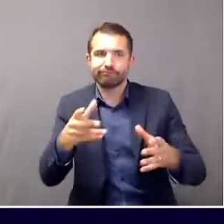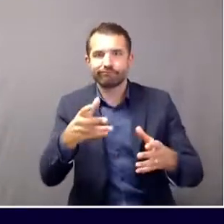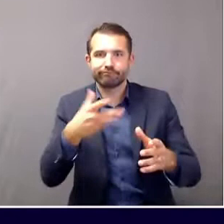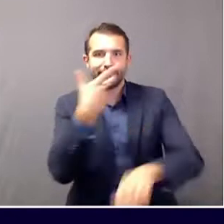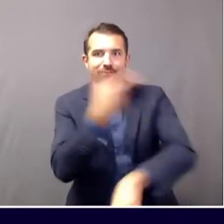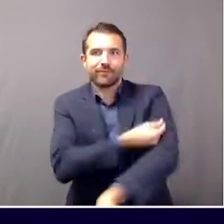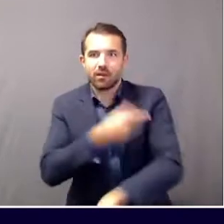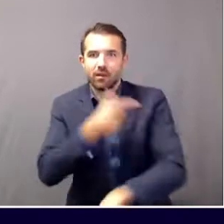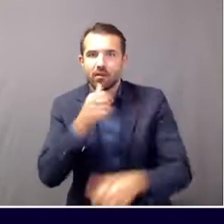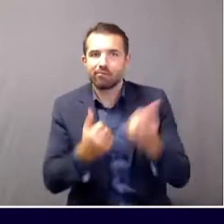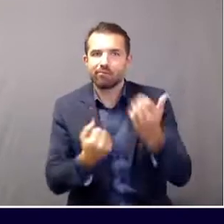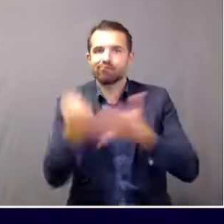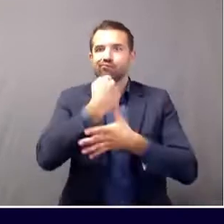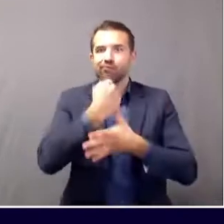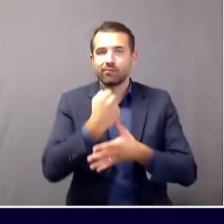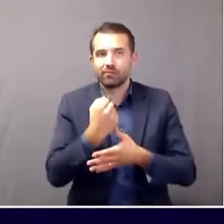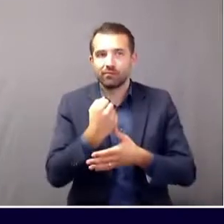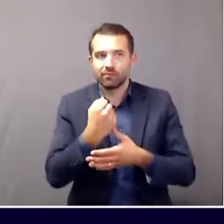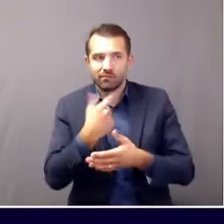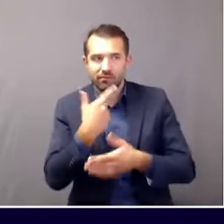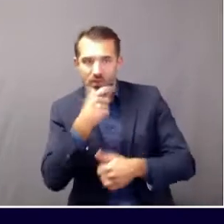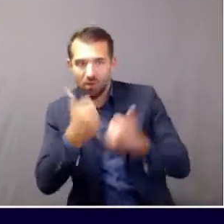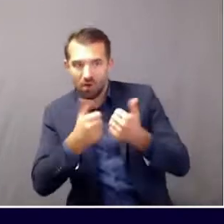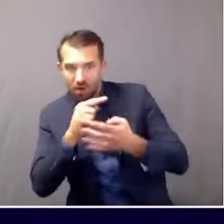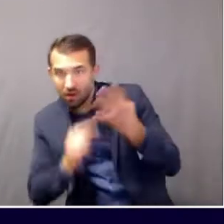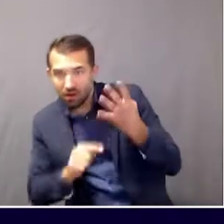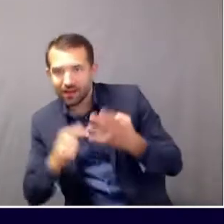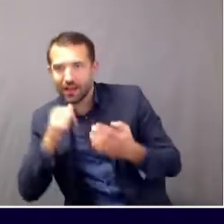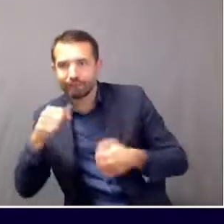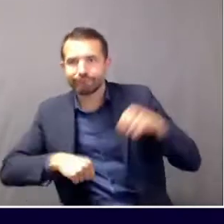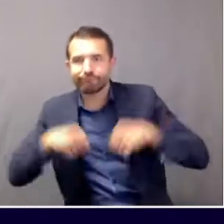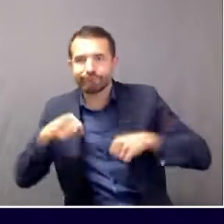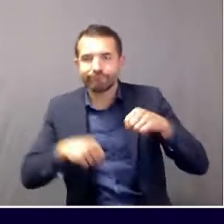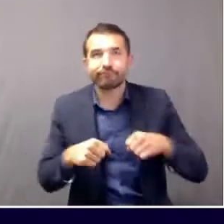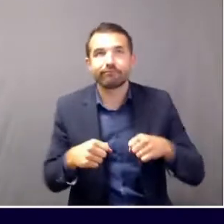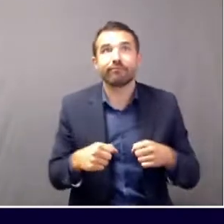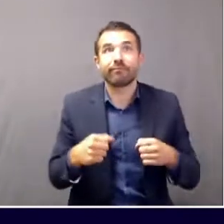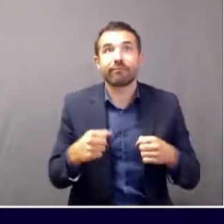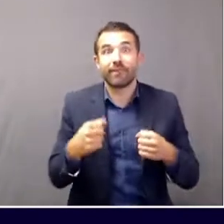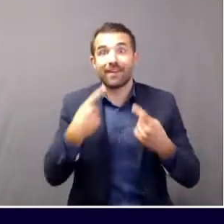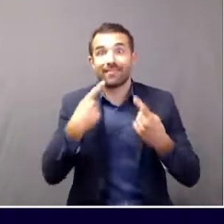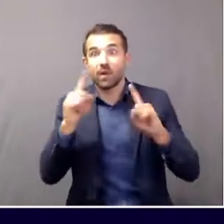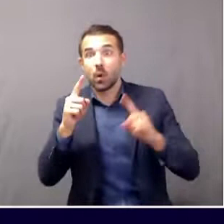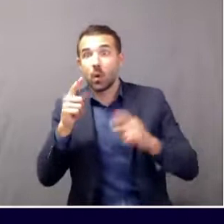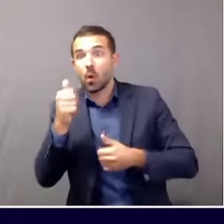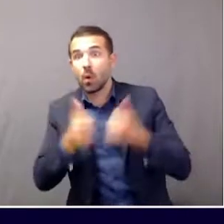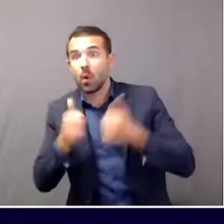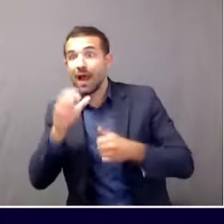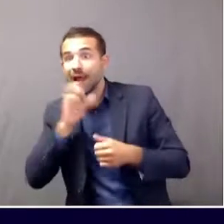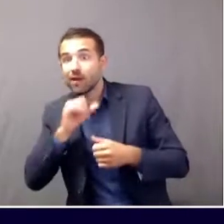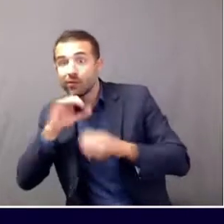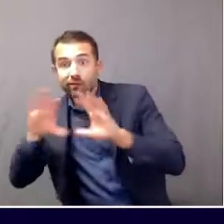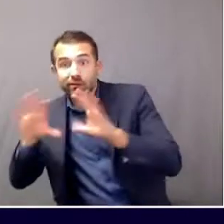they will be available and what